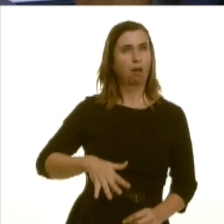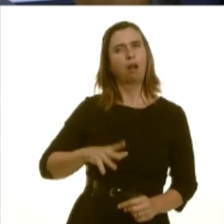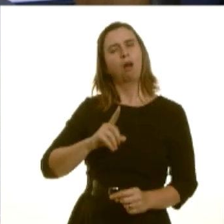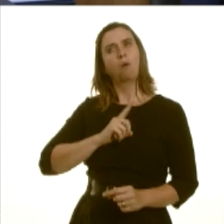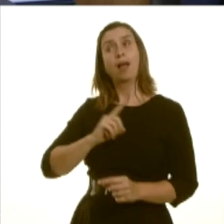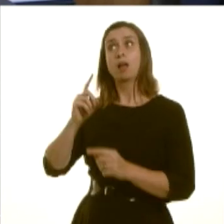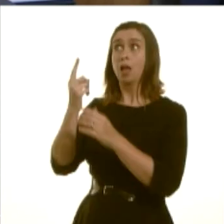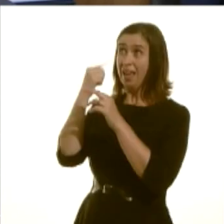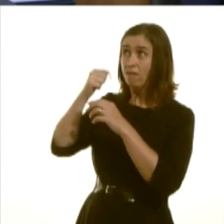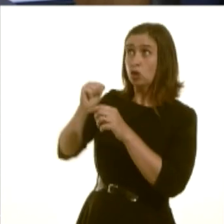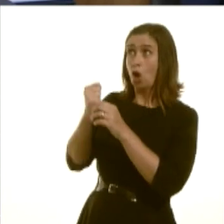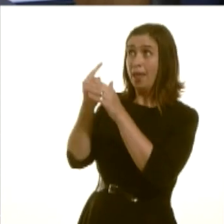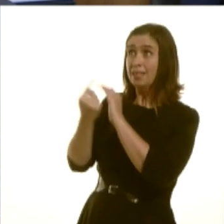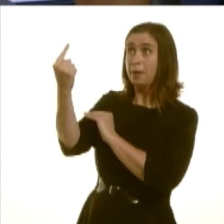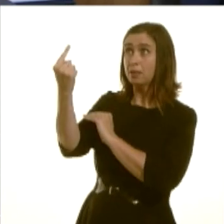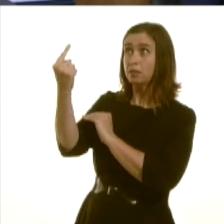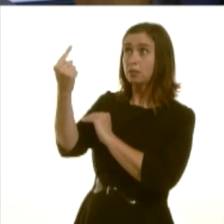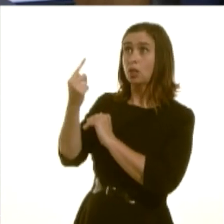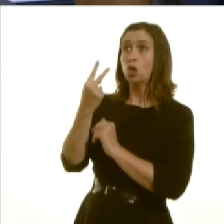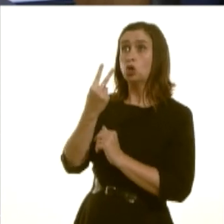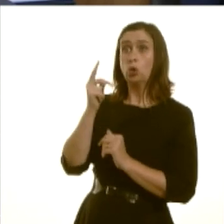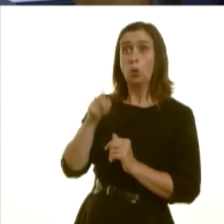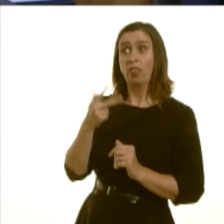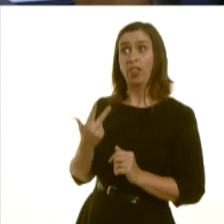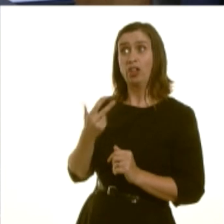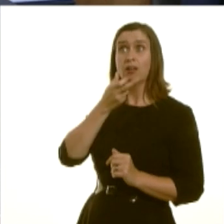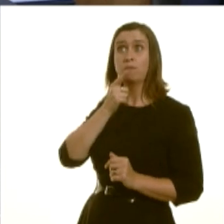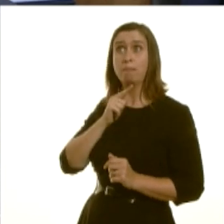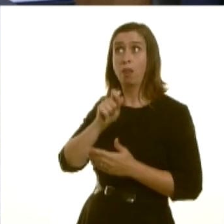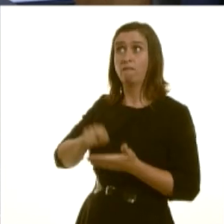Scotland is not supported by two thirds of the Welsh electorate. We know that the concept